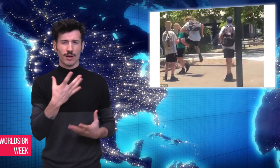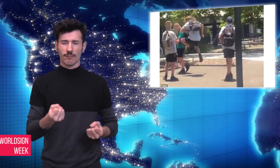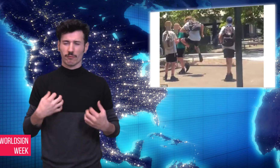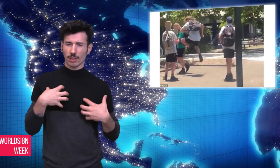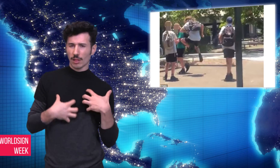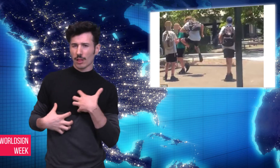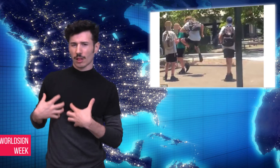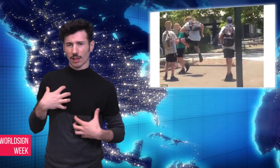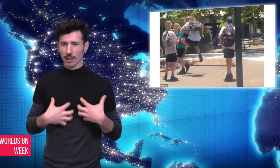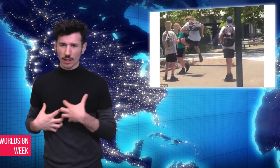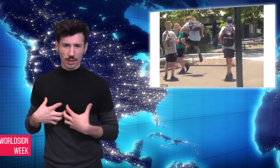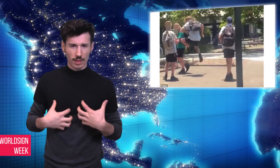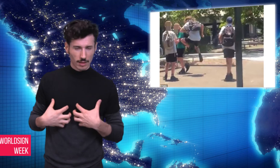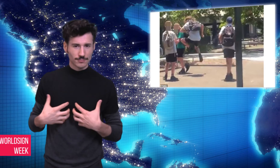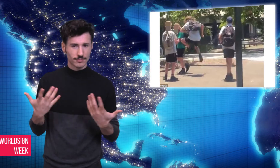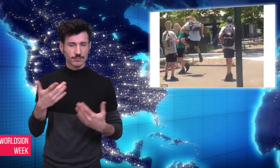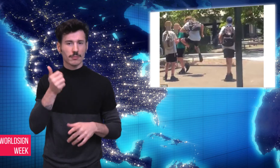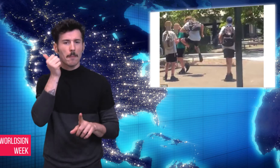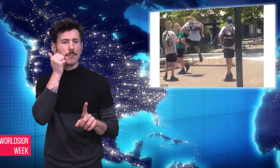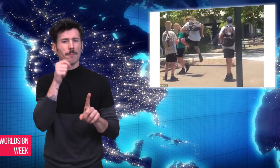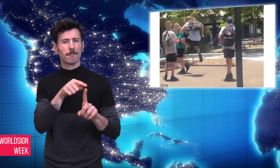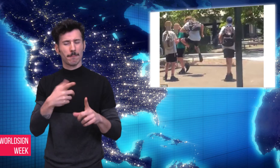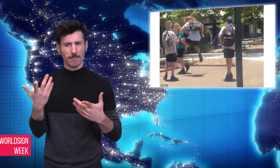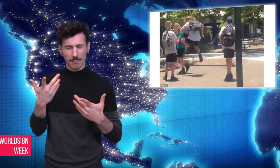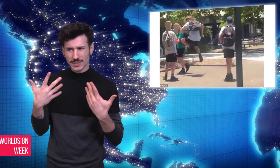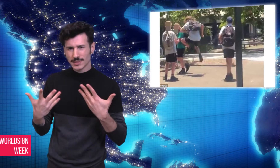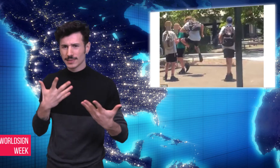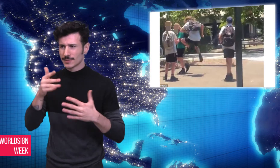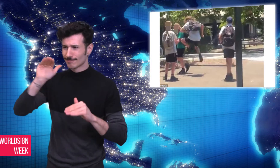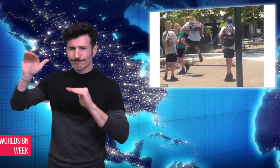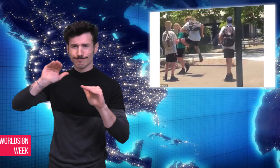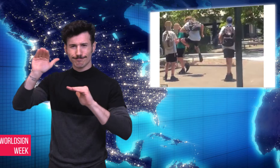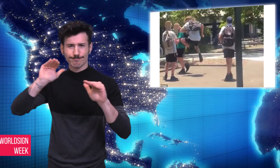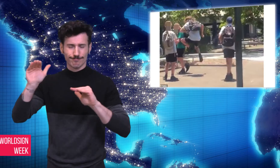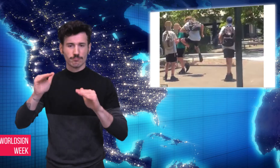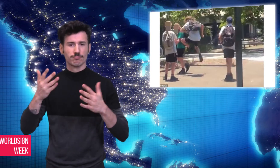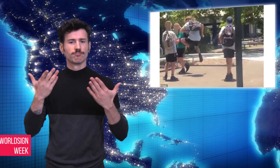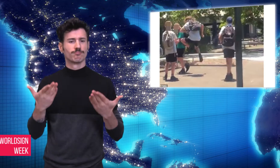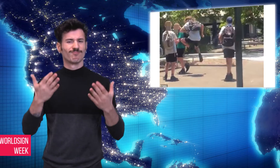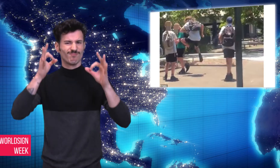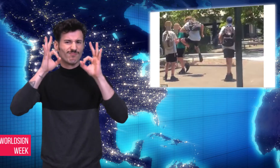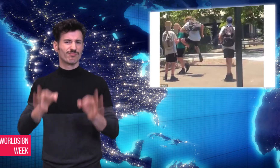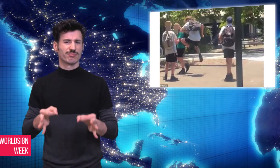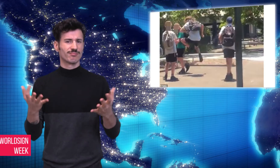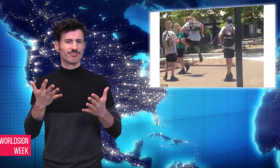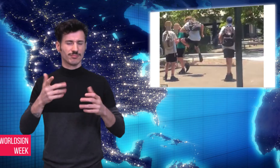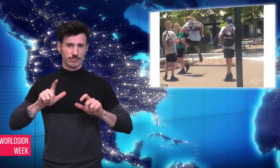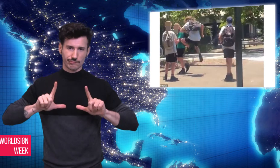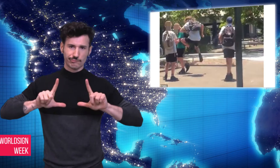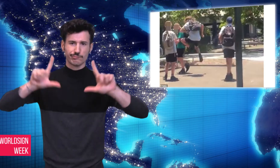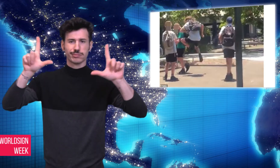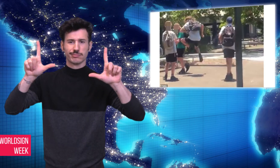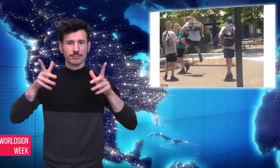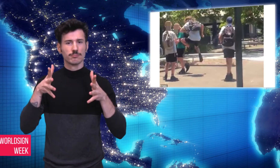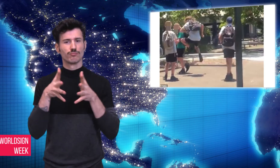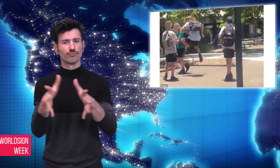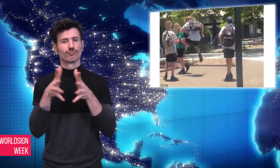frustration. After prolonged efforts, she finally decided to take action in posting this